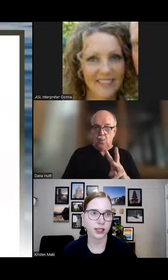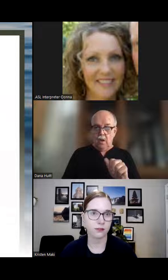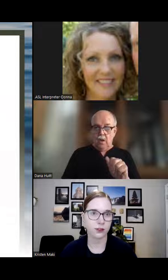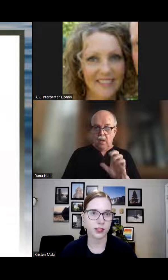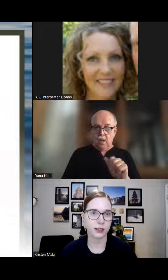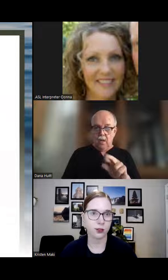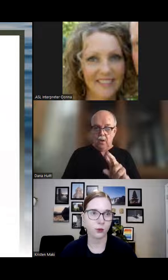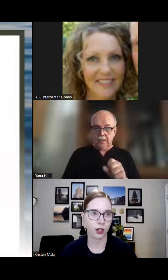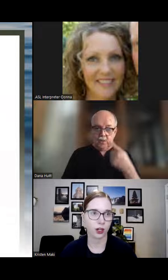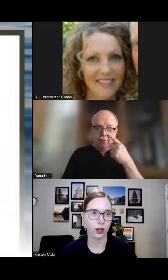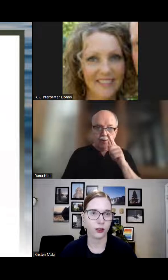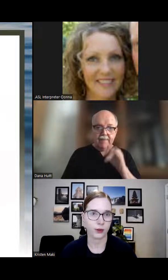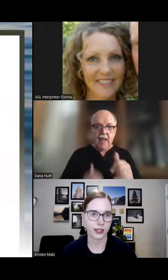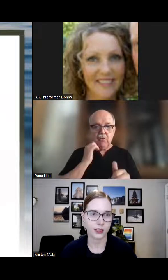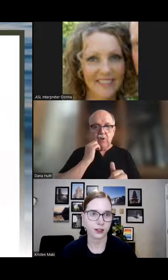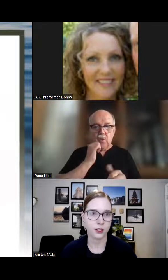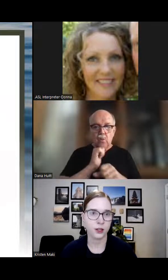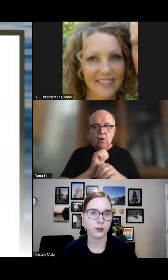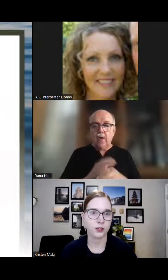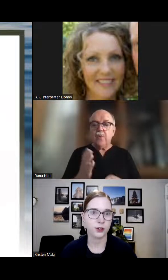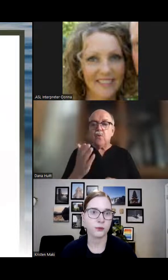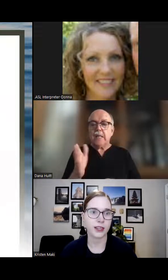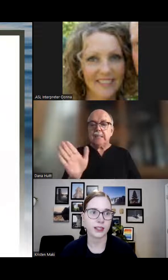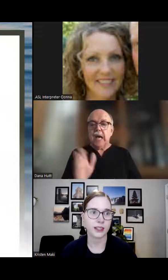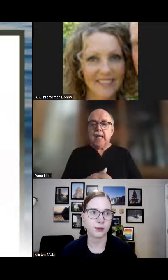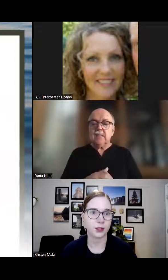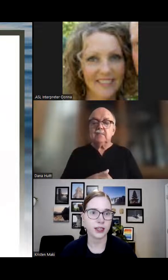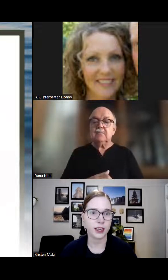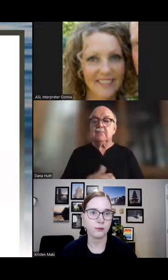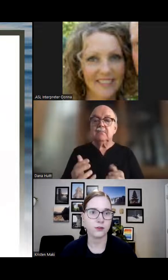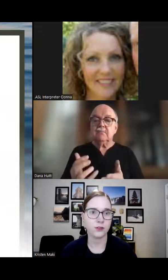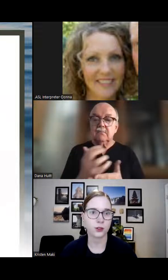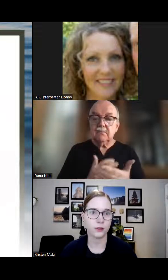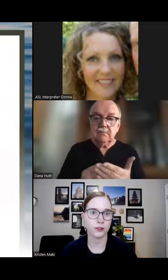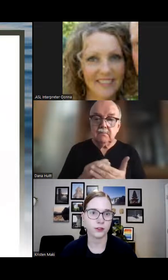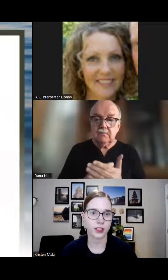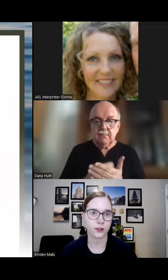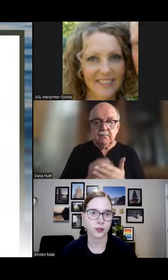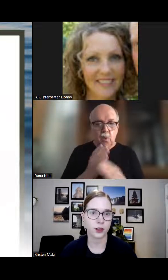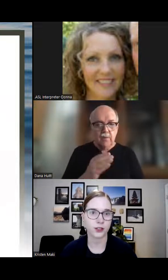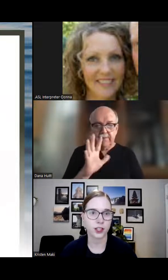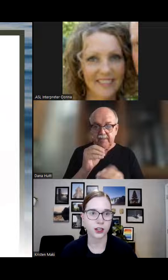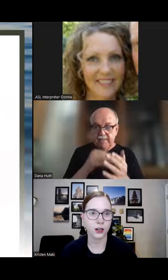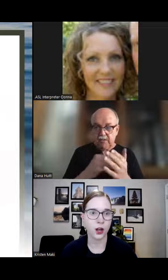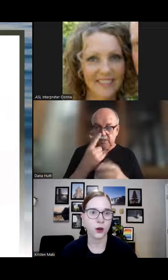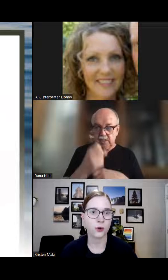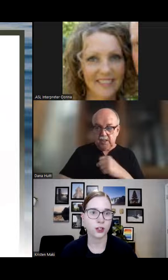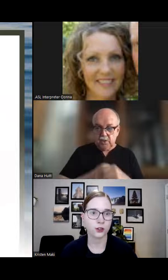. And that also goes for -- we had a question about RN assessment of ADL needs. At this